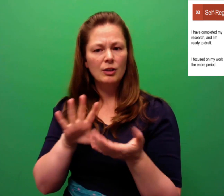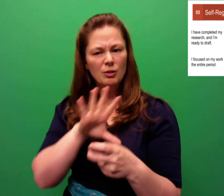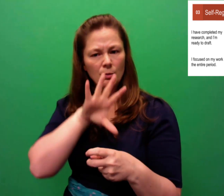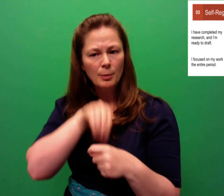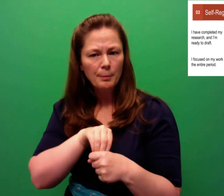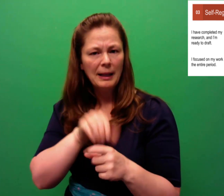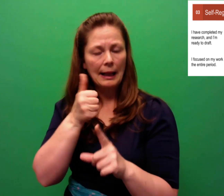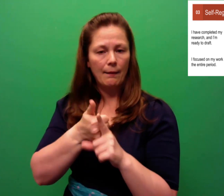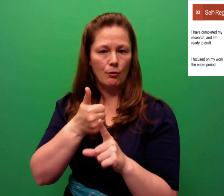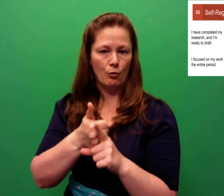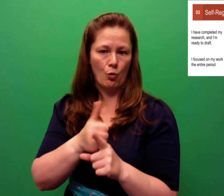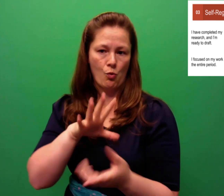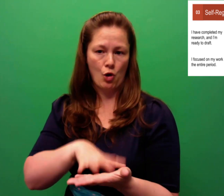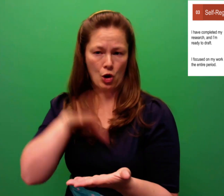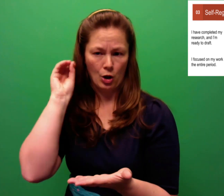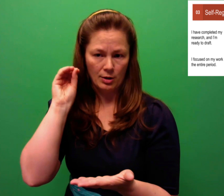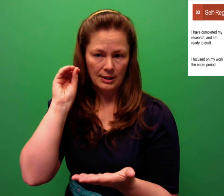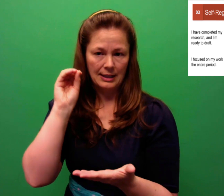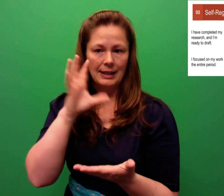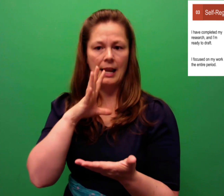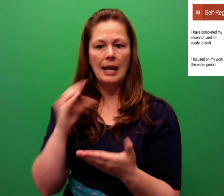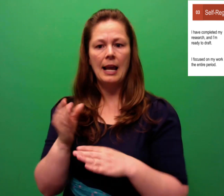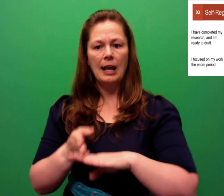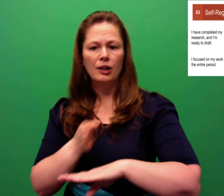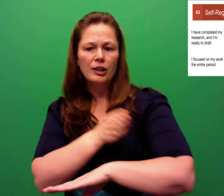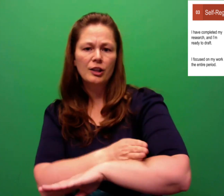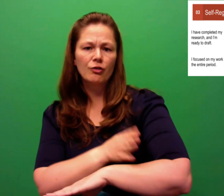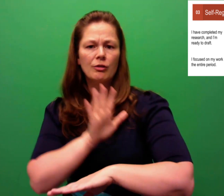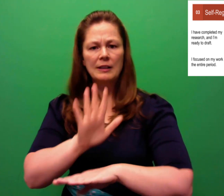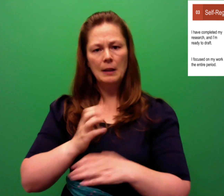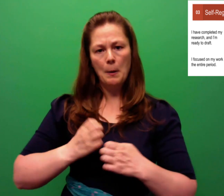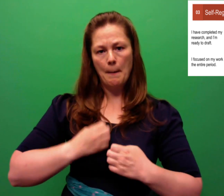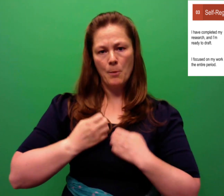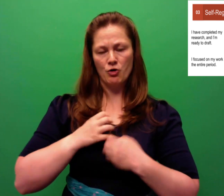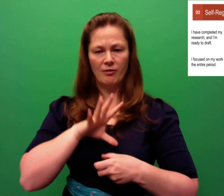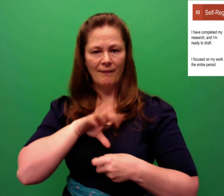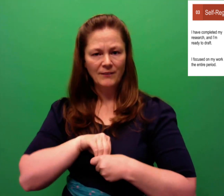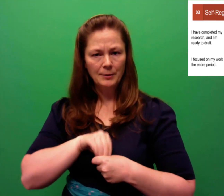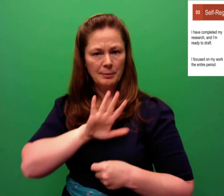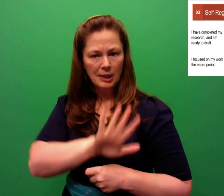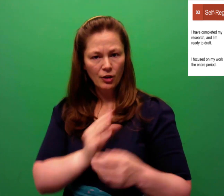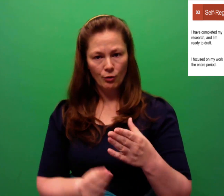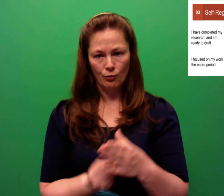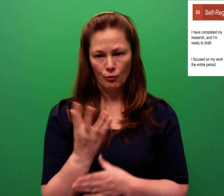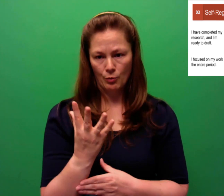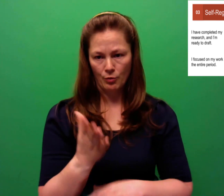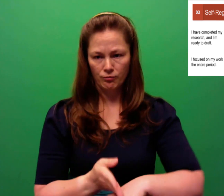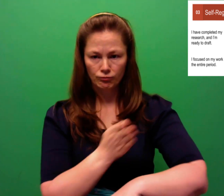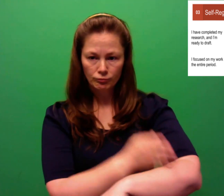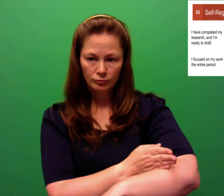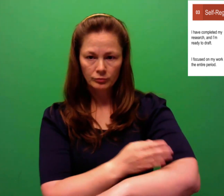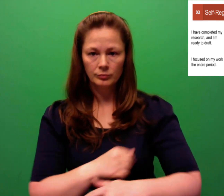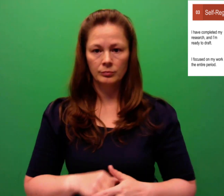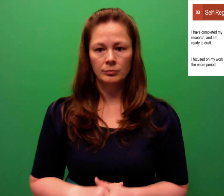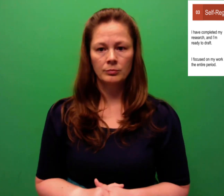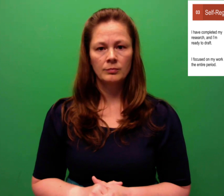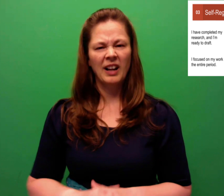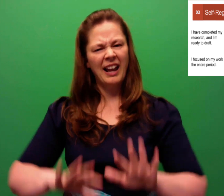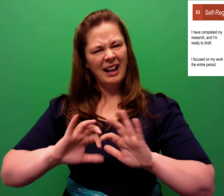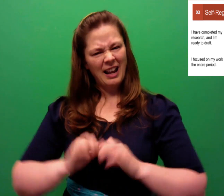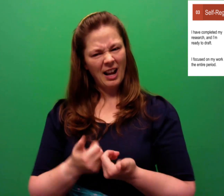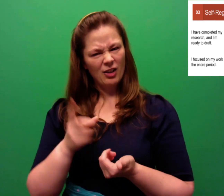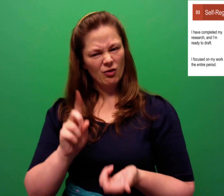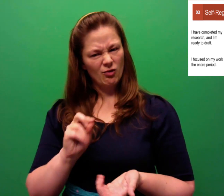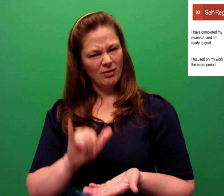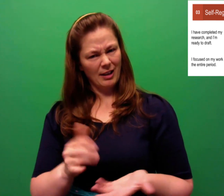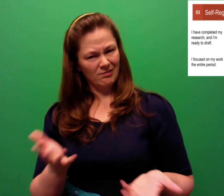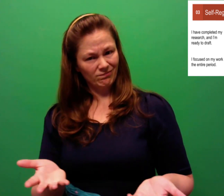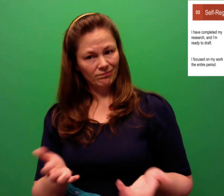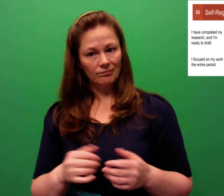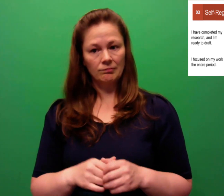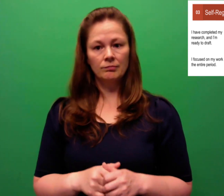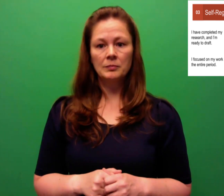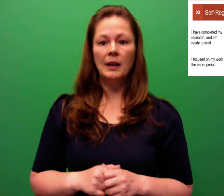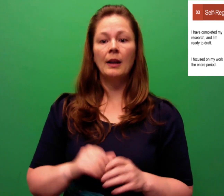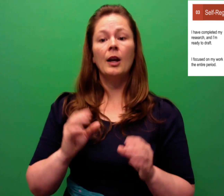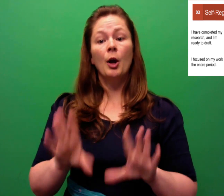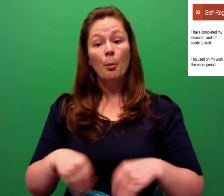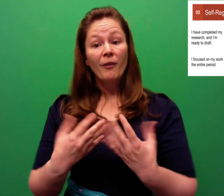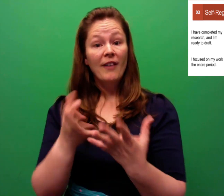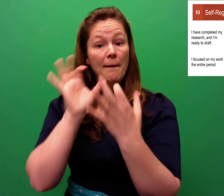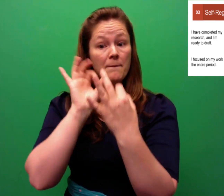increase emotional investment in their own growth this can be done by providing